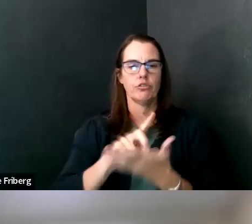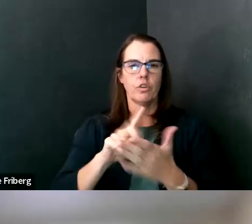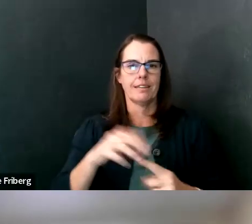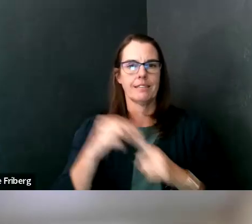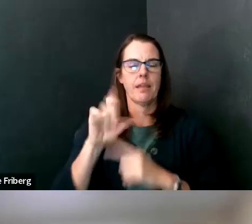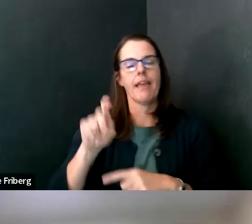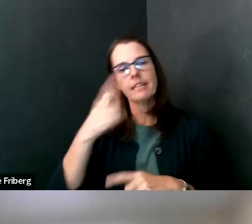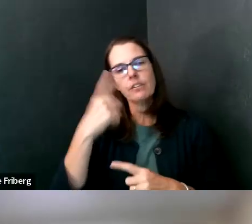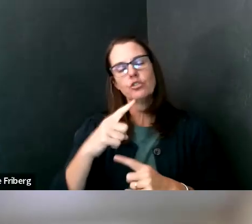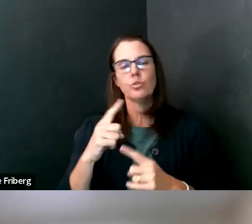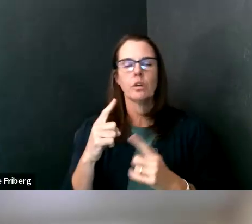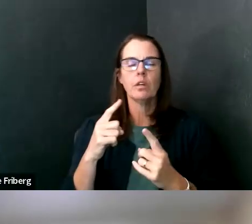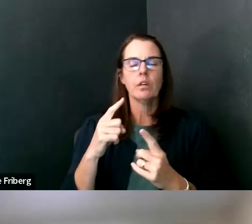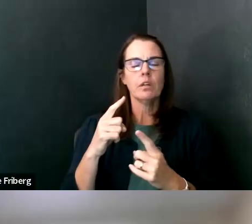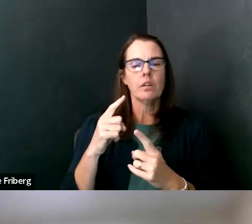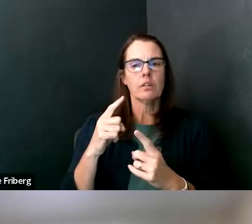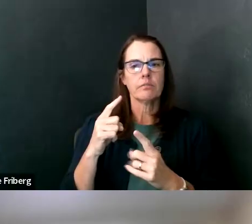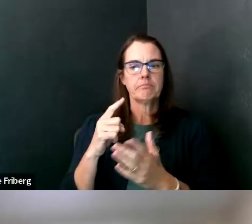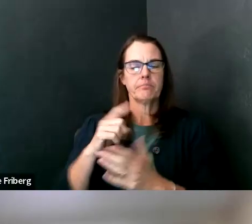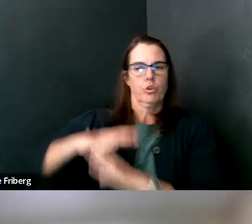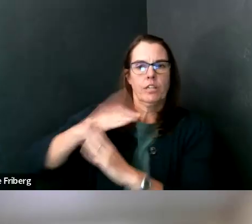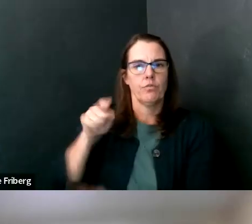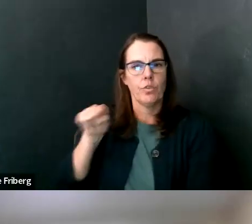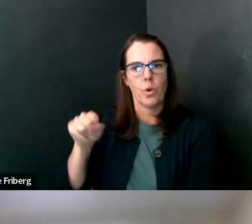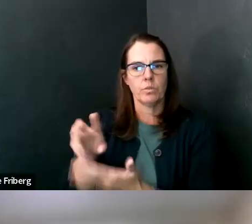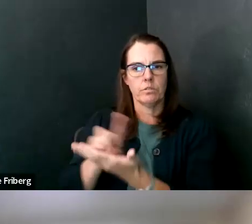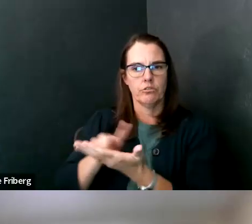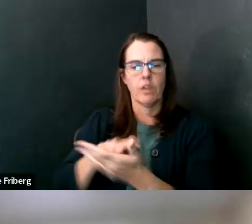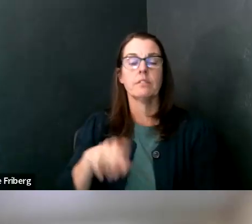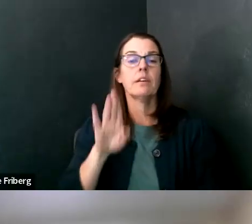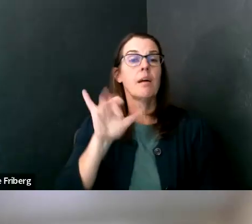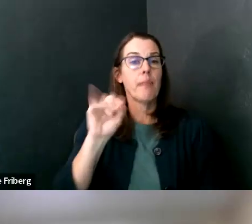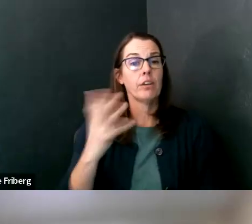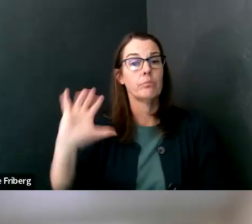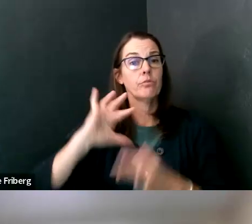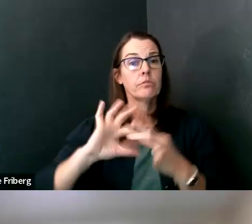protection for rare disease drugs. As Bio has previously commented, the PDA must implement the